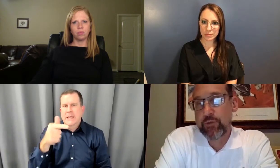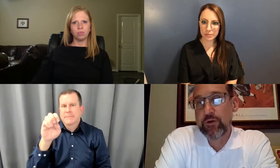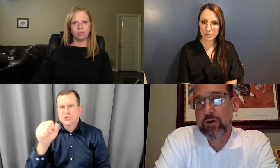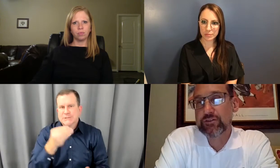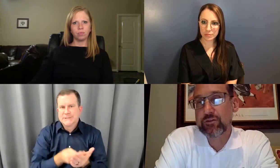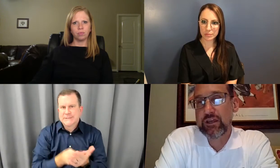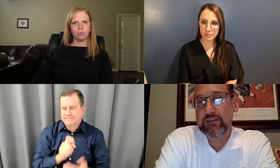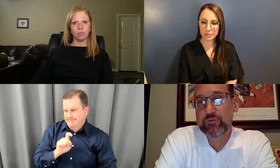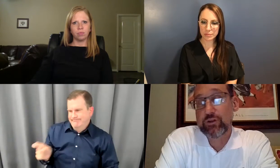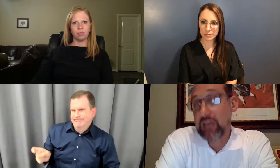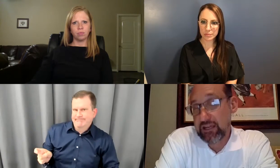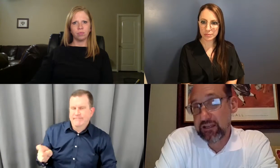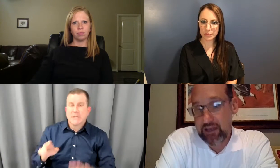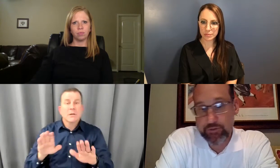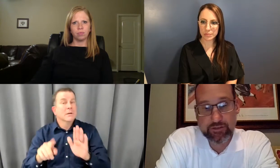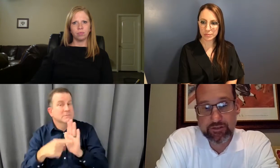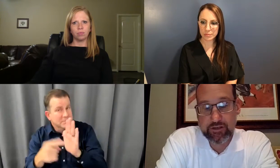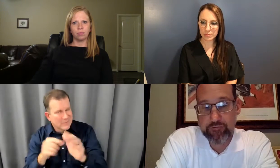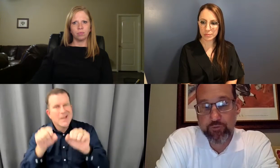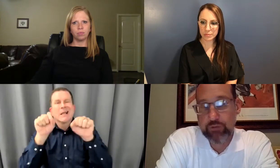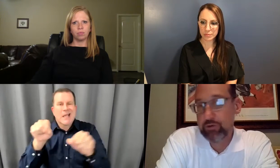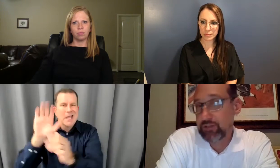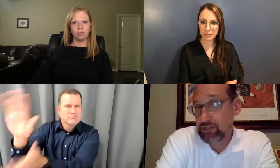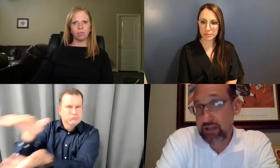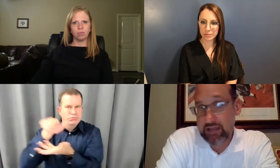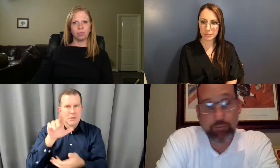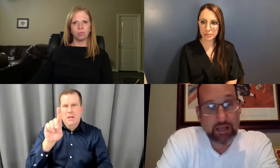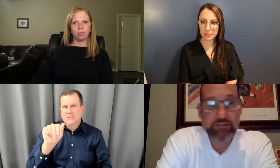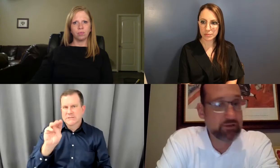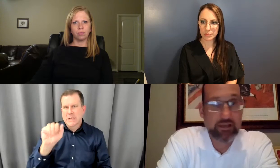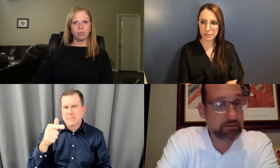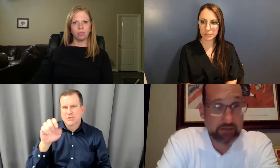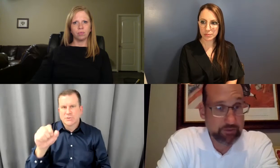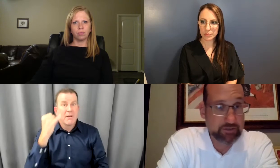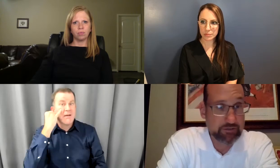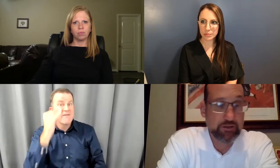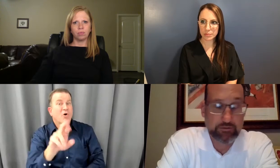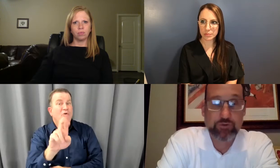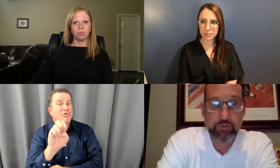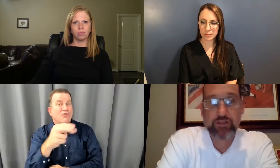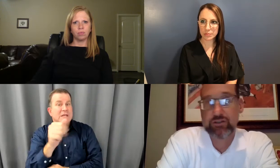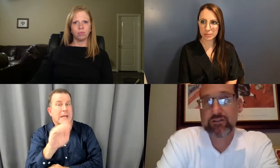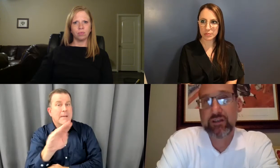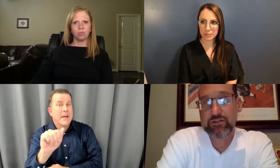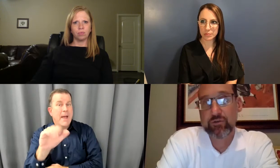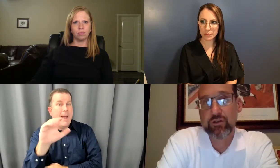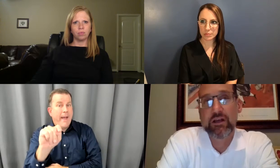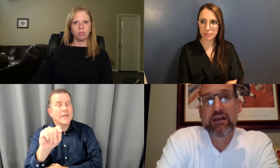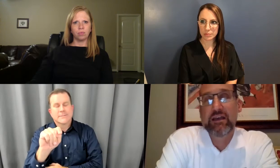but there are certain cases where you can get damages, if the Rehabilitation Act applies, you can get damages if the discrimination is intentional.